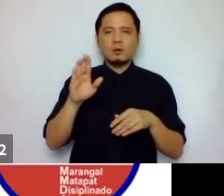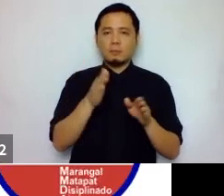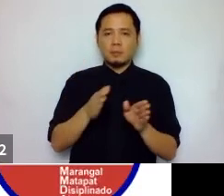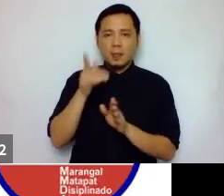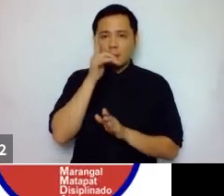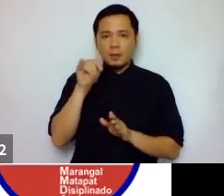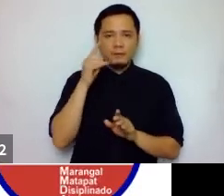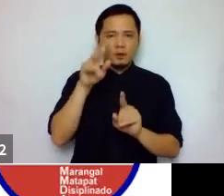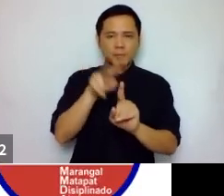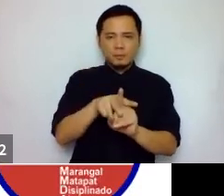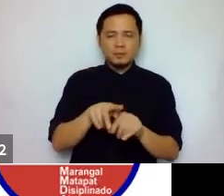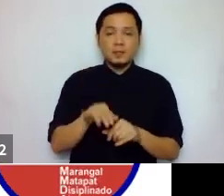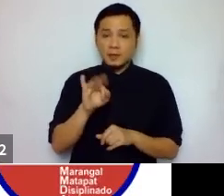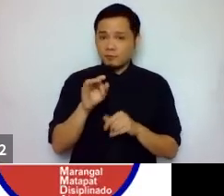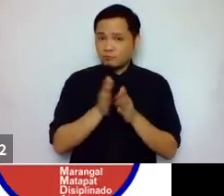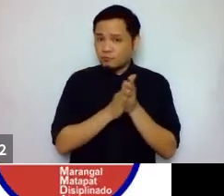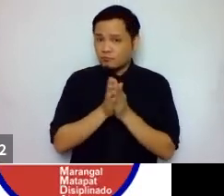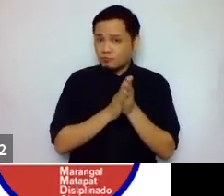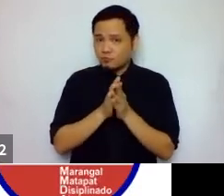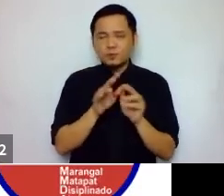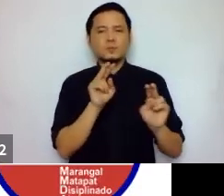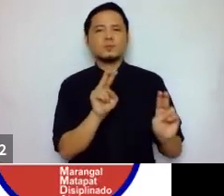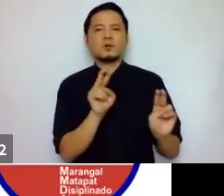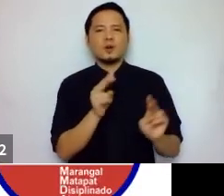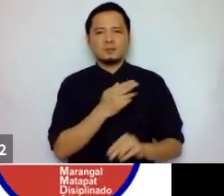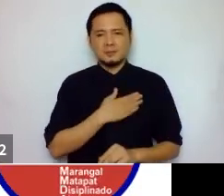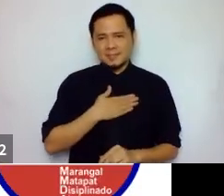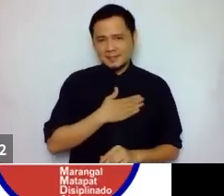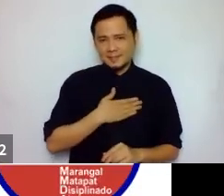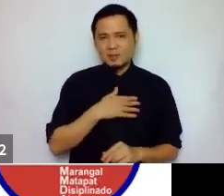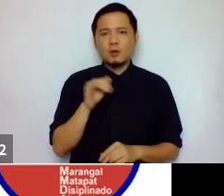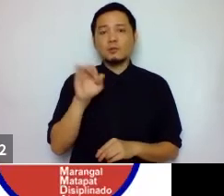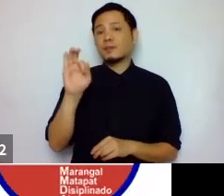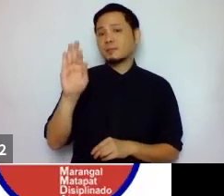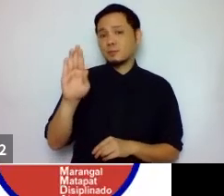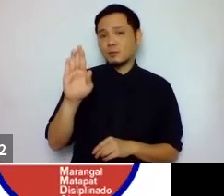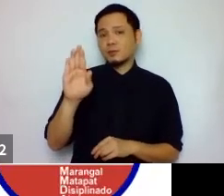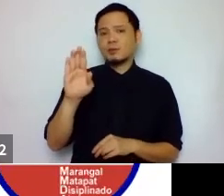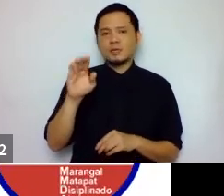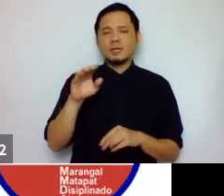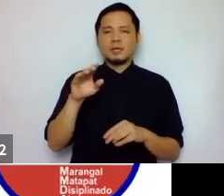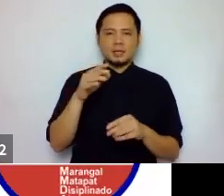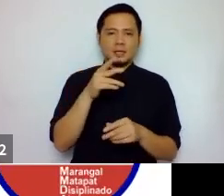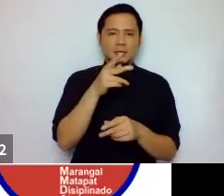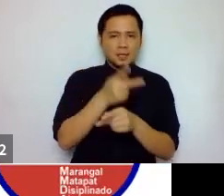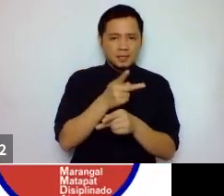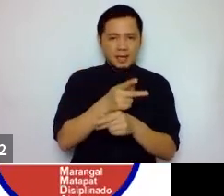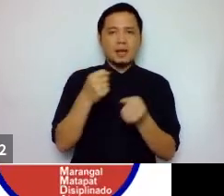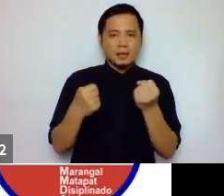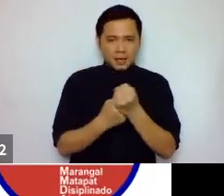So if you’re interested, if you’re a resident there, you can visit the Facebook Page of Ingat Angat and you can listen to them.